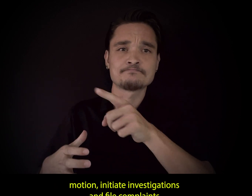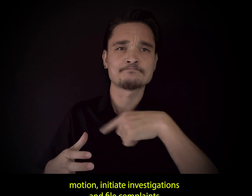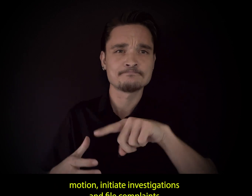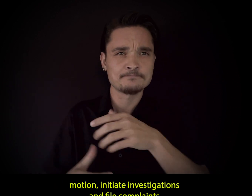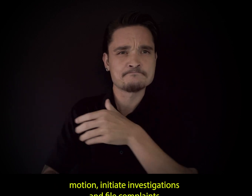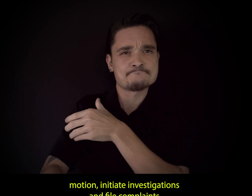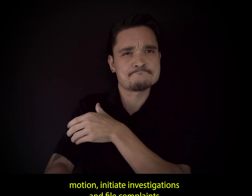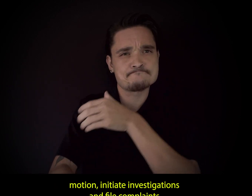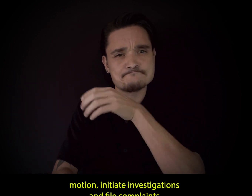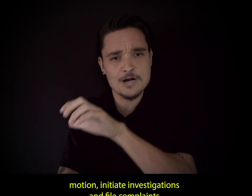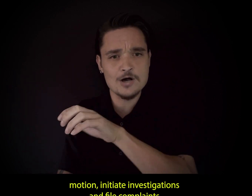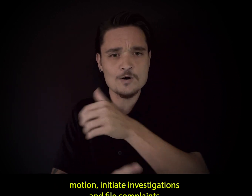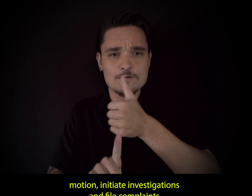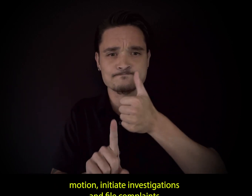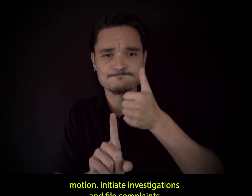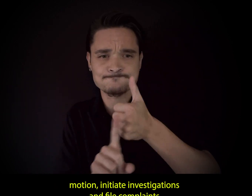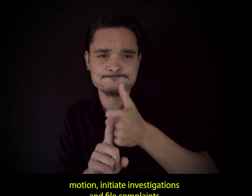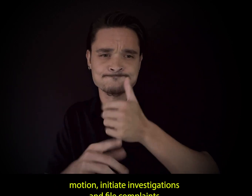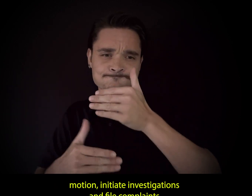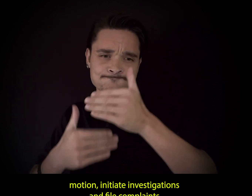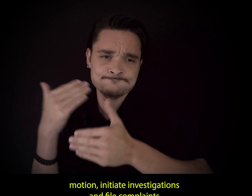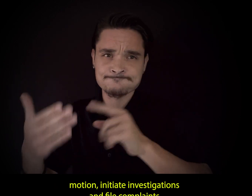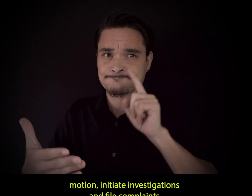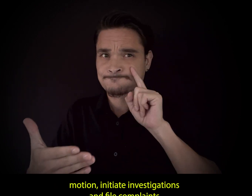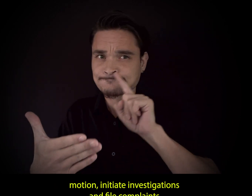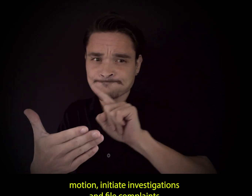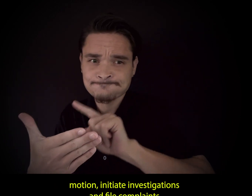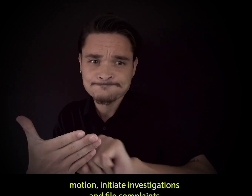motion, initiate investigations and file complaints